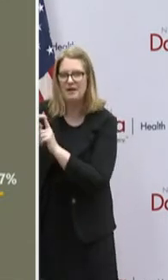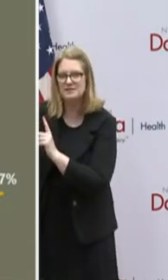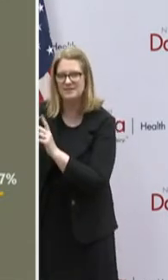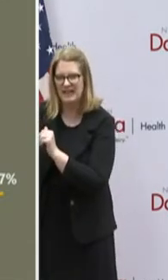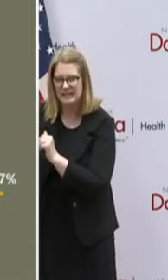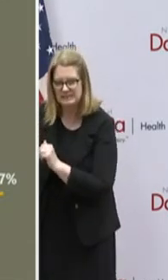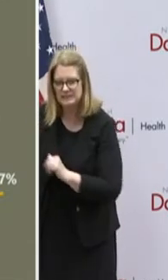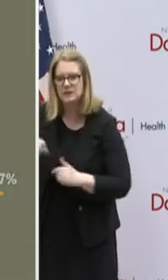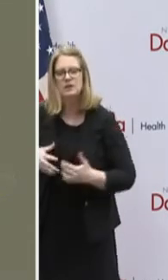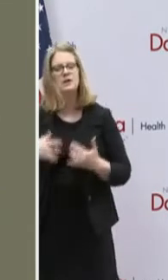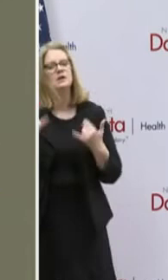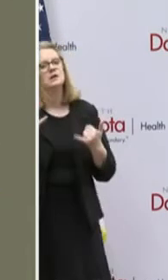CARE.